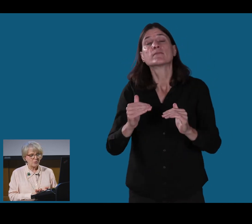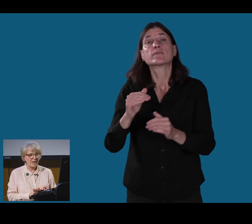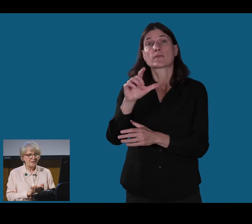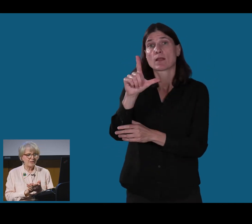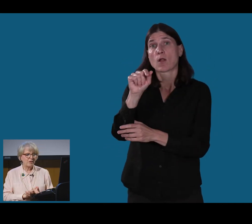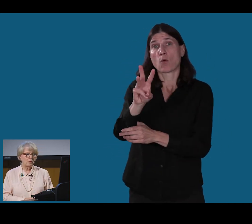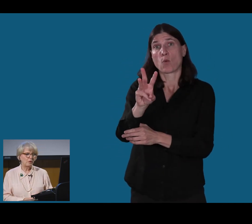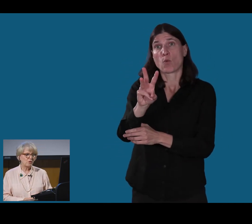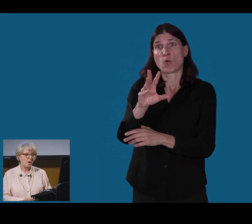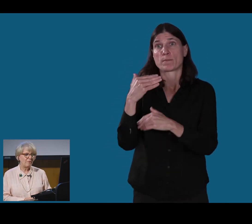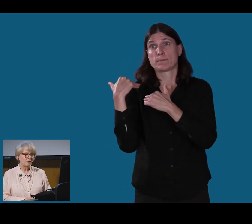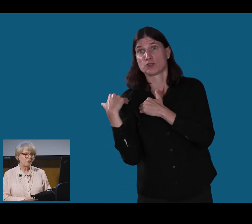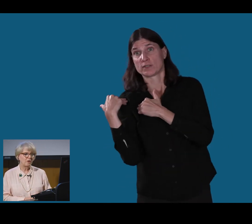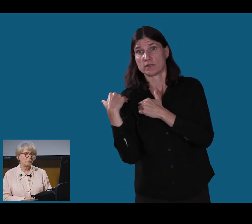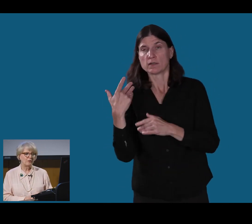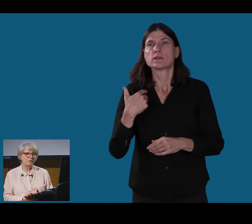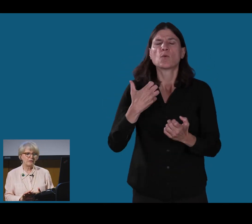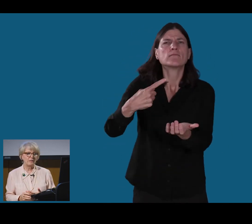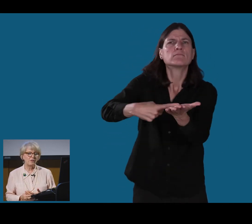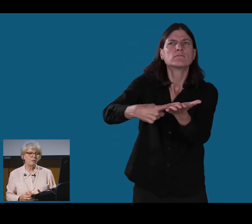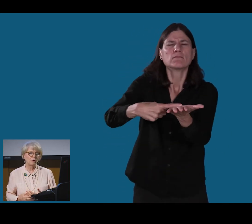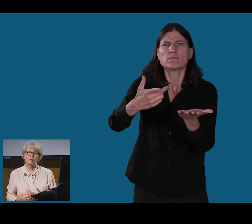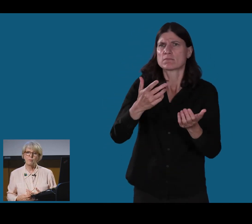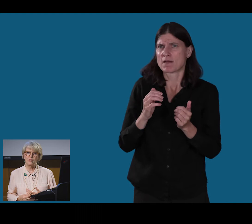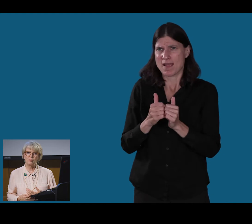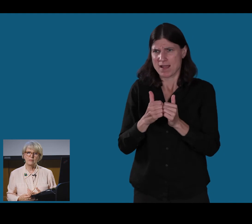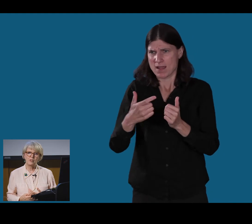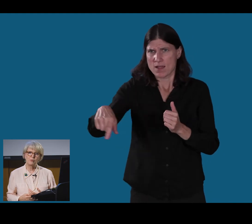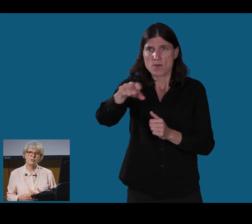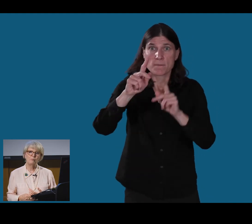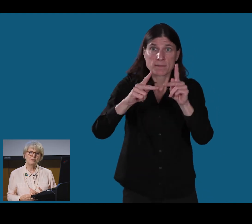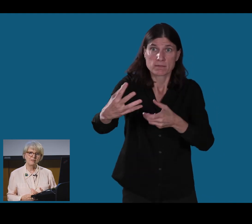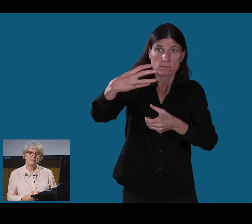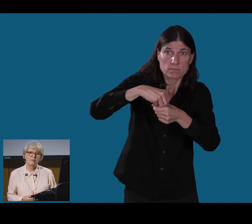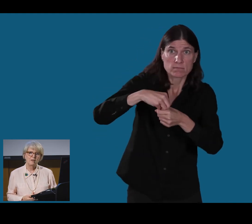So taken together we also want measures that are relatively easy for a respondent to relate to, and to complete.